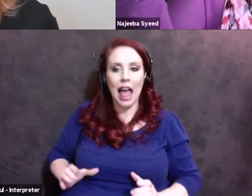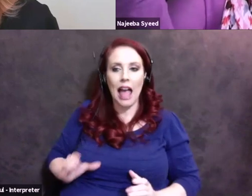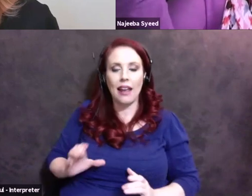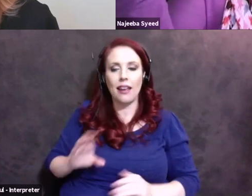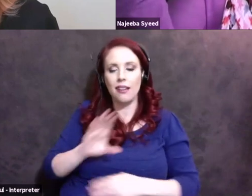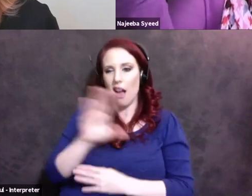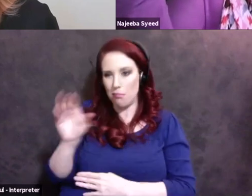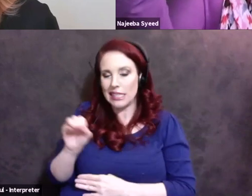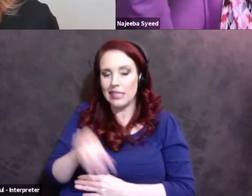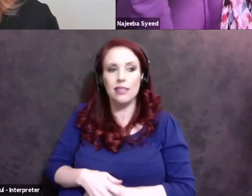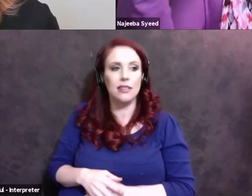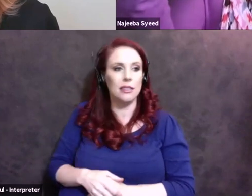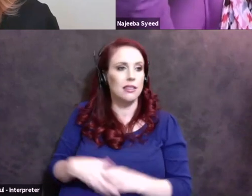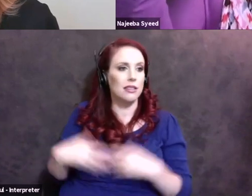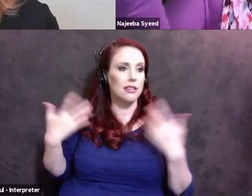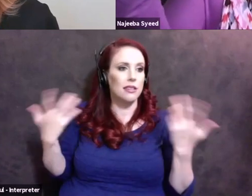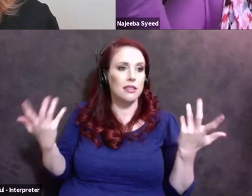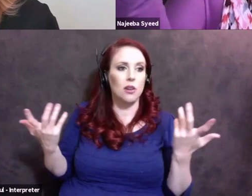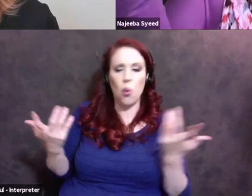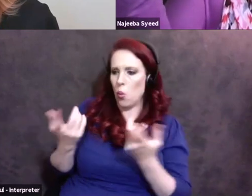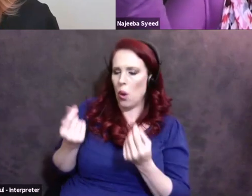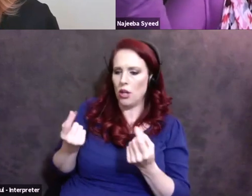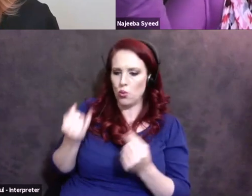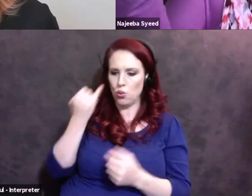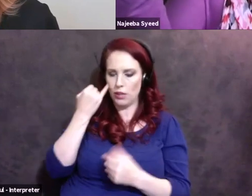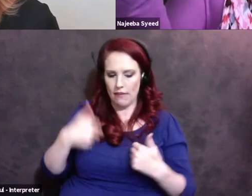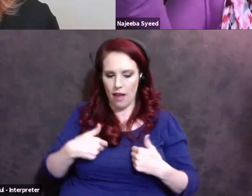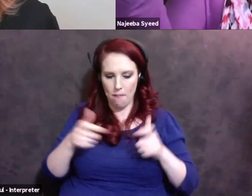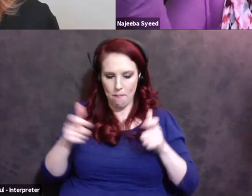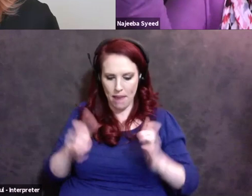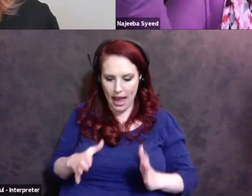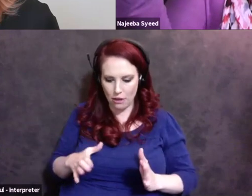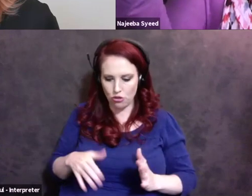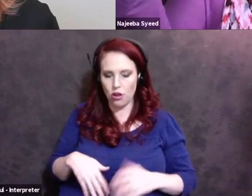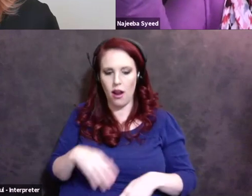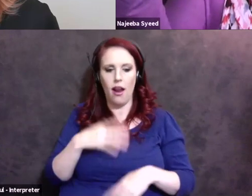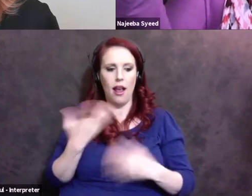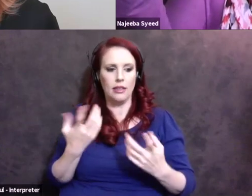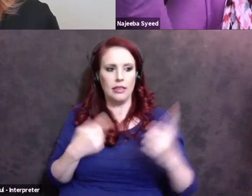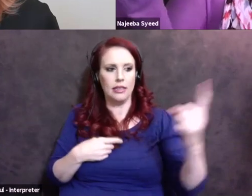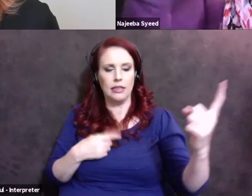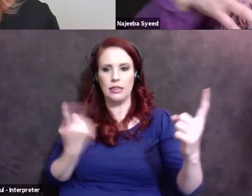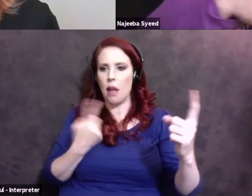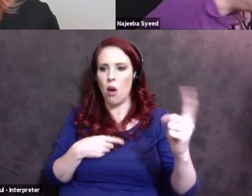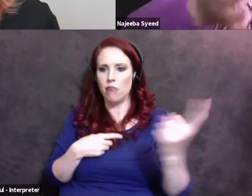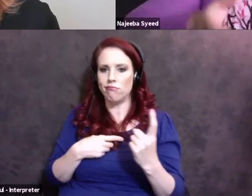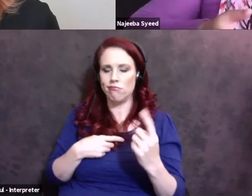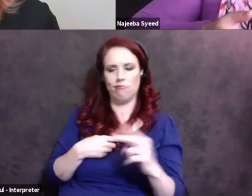where what do you do as a manager when someone introduces anti Muslim bias not in the workplace